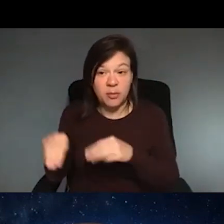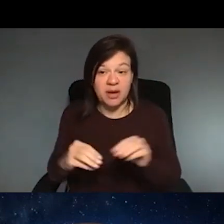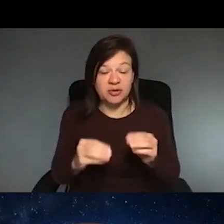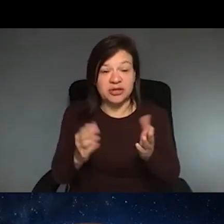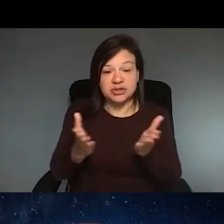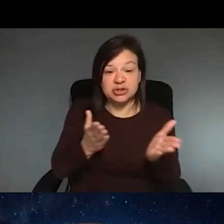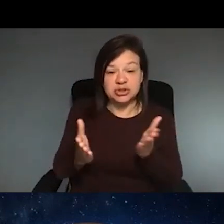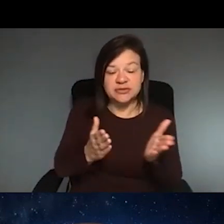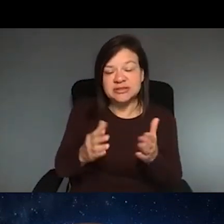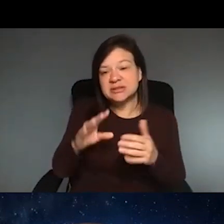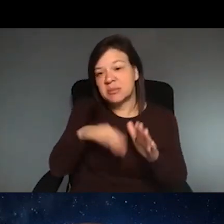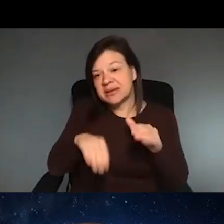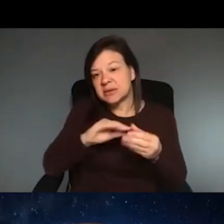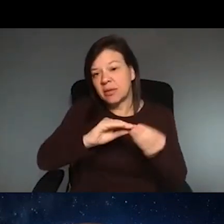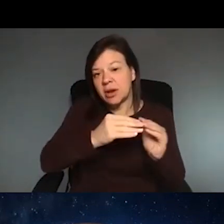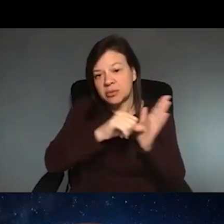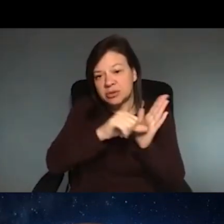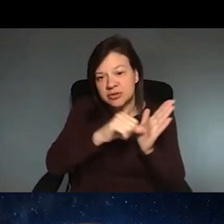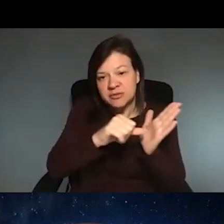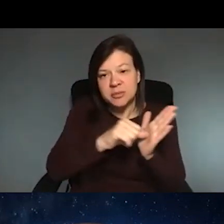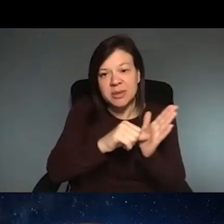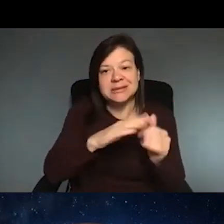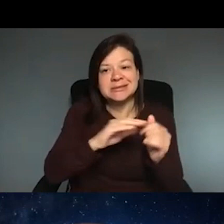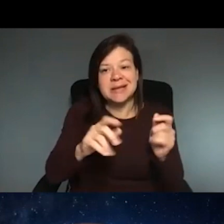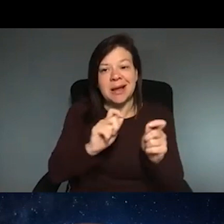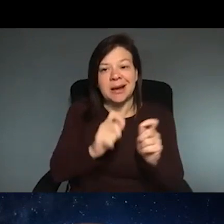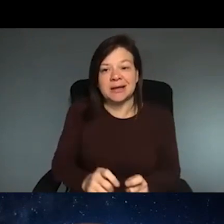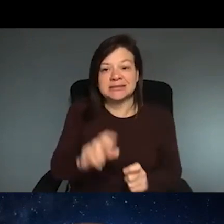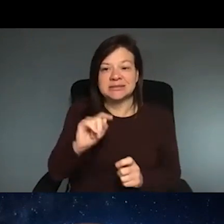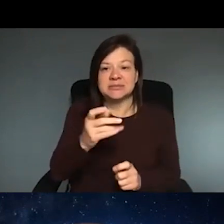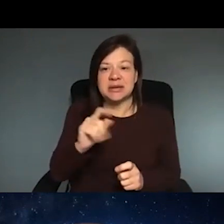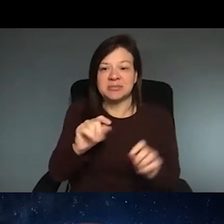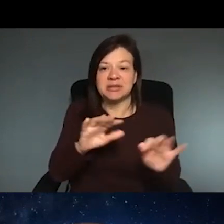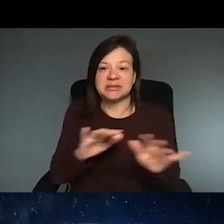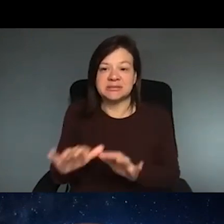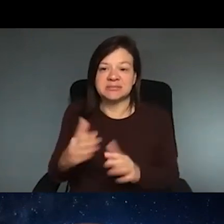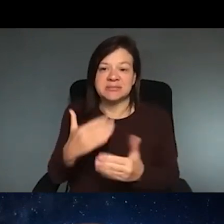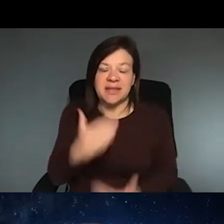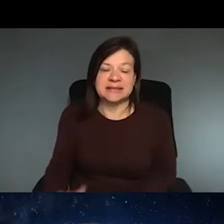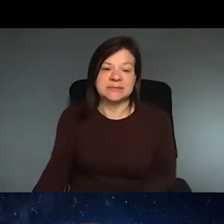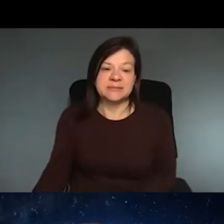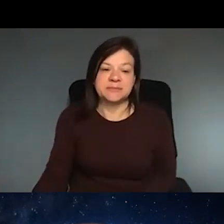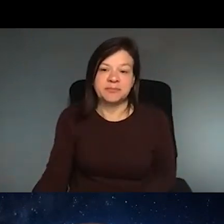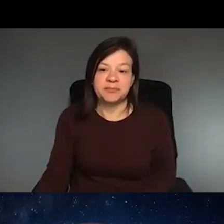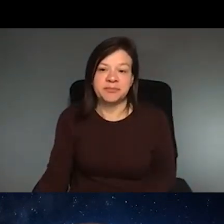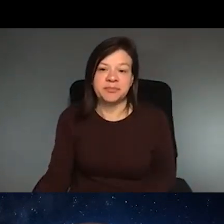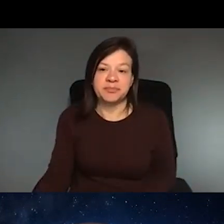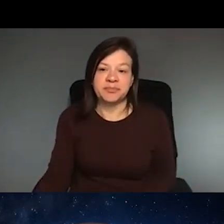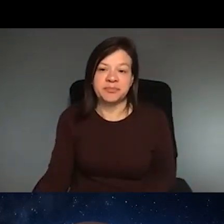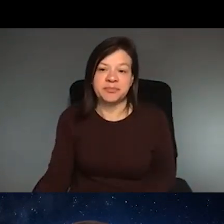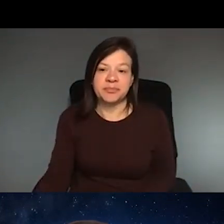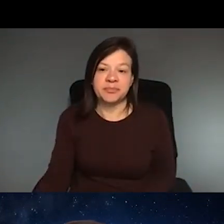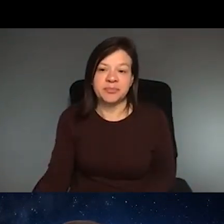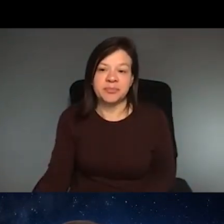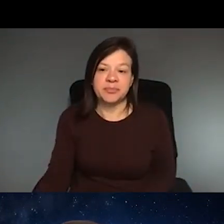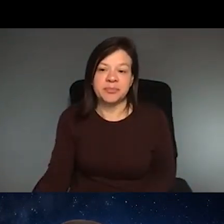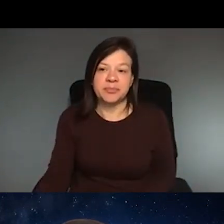PAGES INCLUDED AND ANY CUSTOM TEMPLATE SET-UP. THANKS. YES -- IF YOU HAVE AN ANSWER.